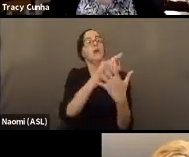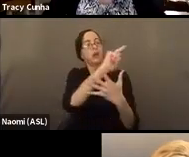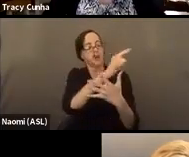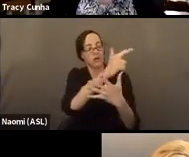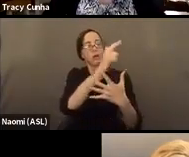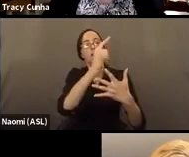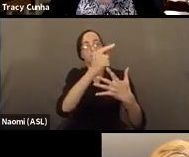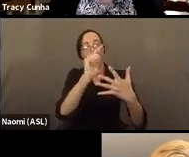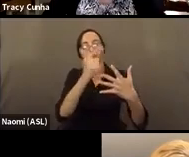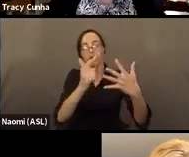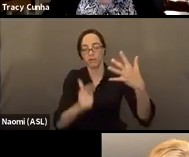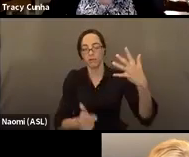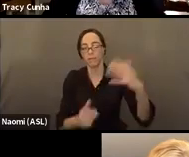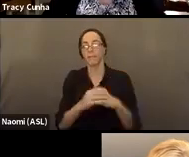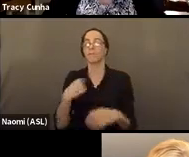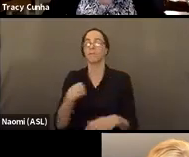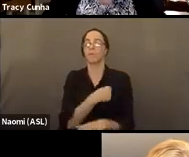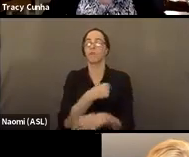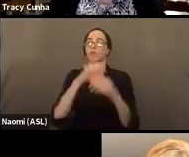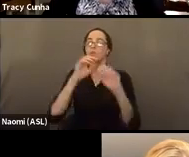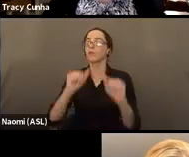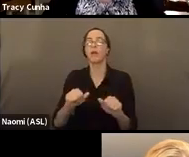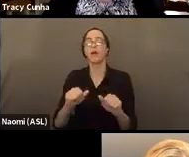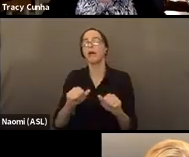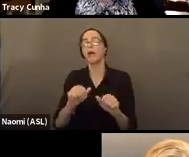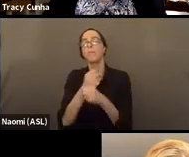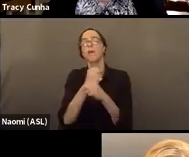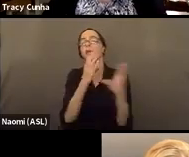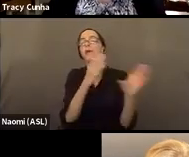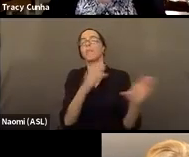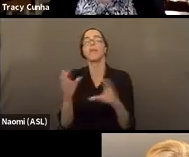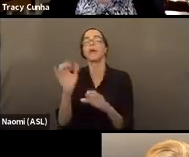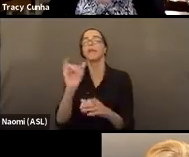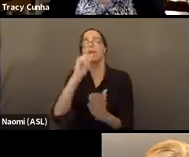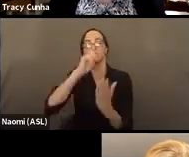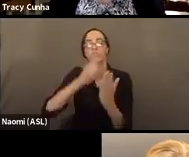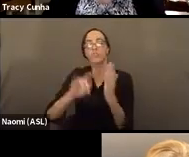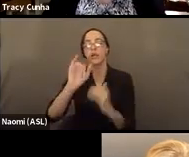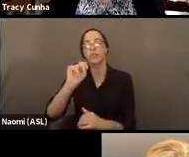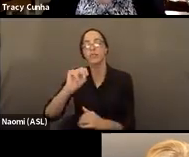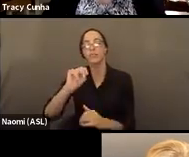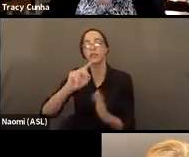check in we'll call you in a couple months hey how does it go where are you with your plan sometimes